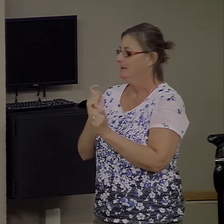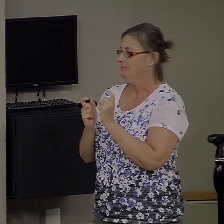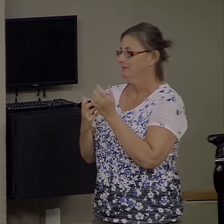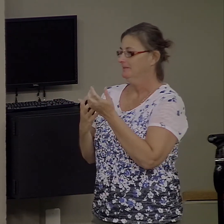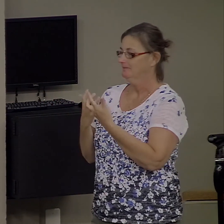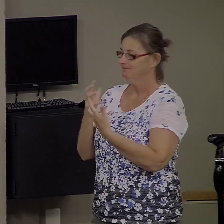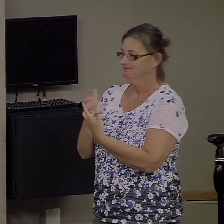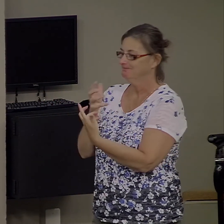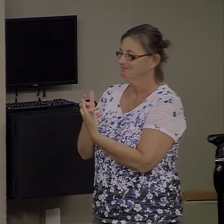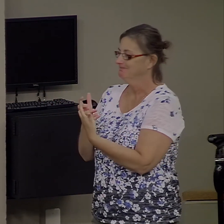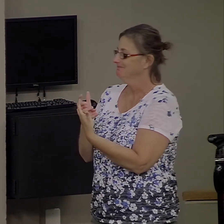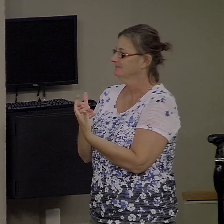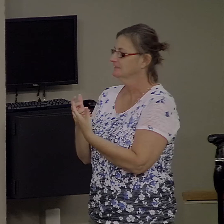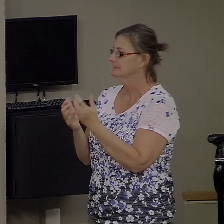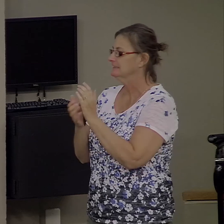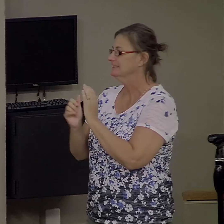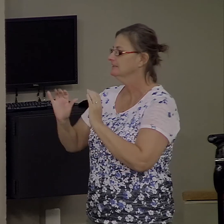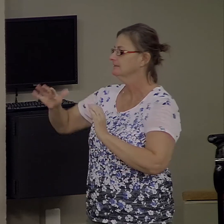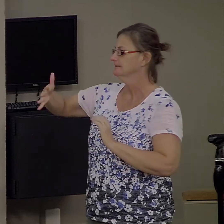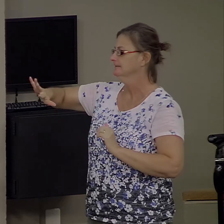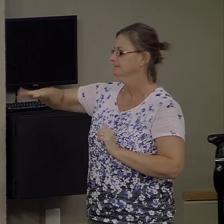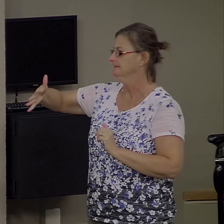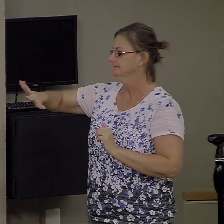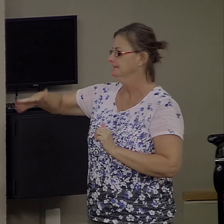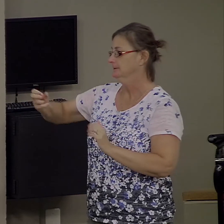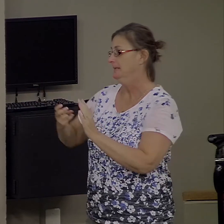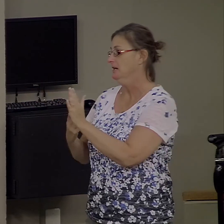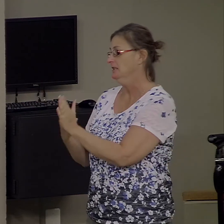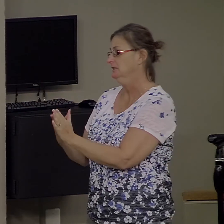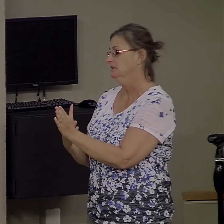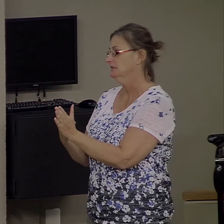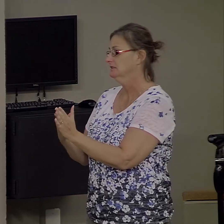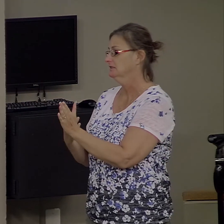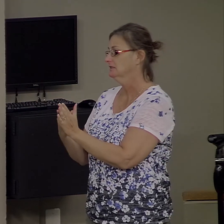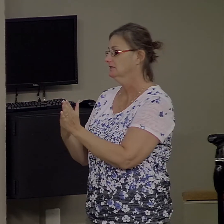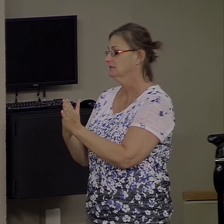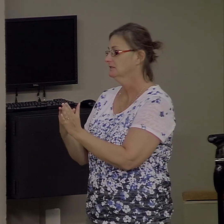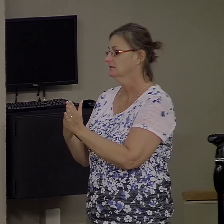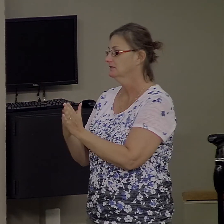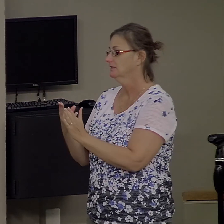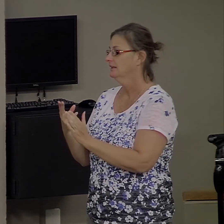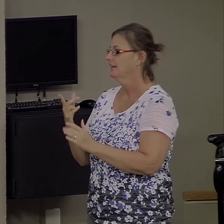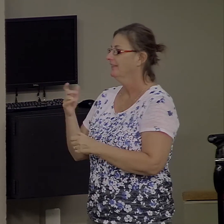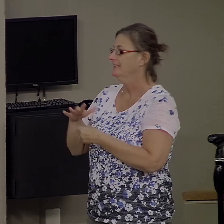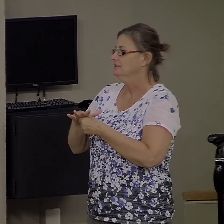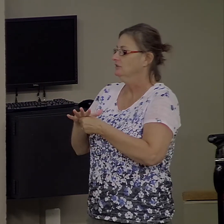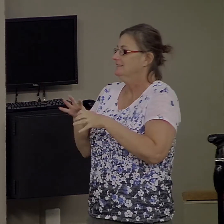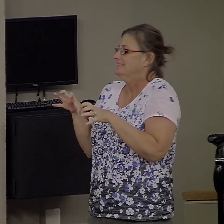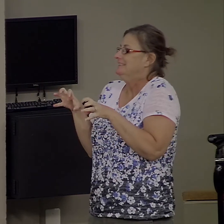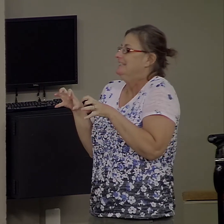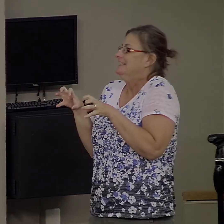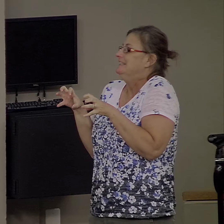those who are adopted don't seem to have the greatest ability to be adaptive just frankly.